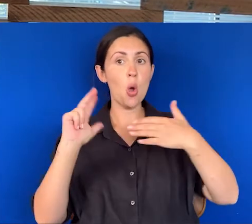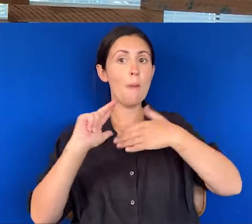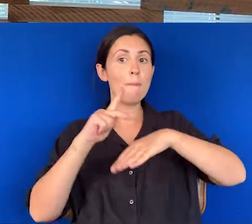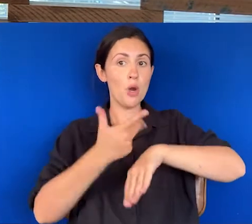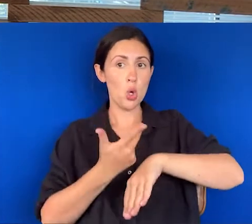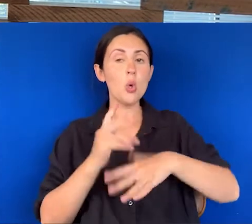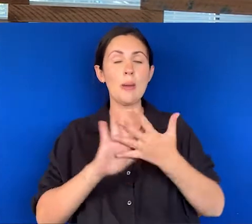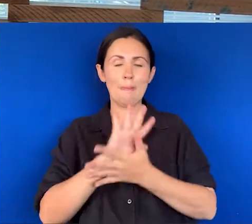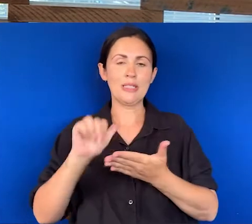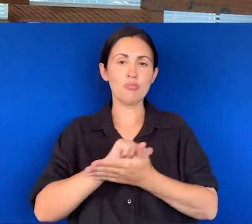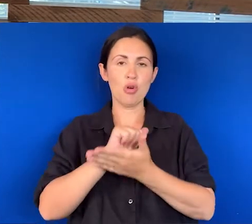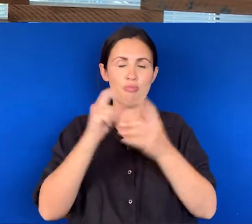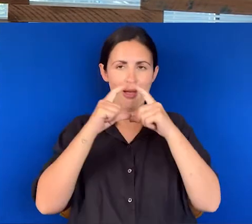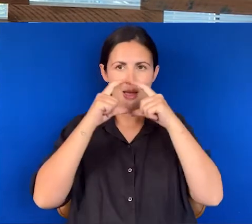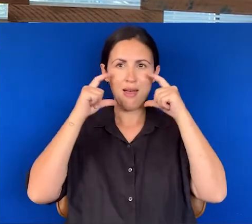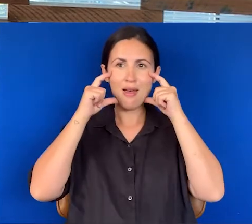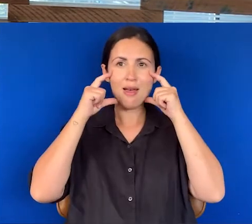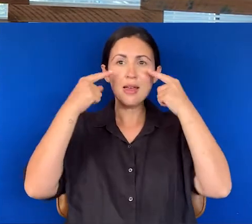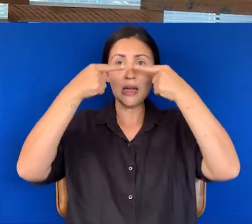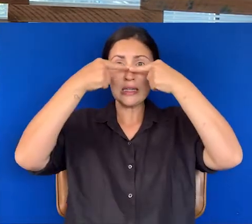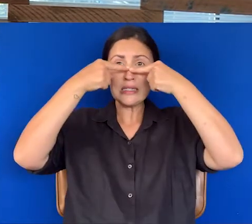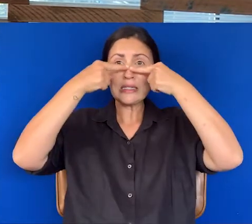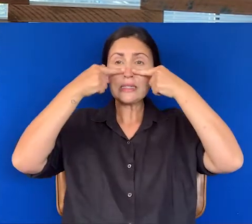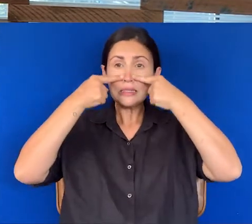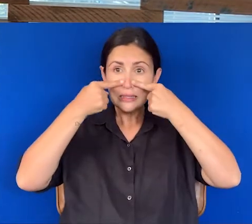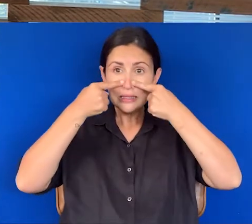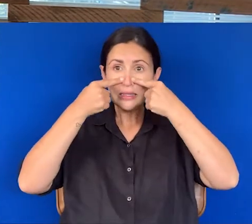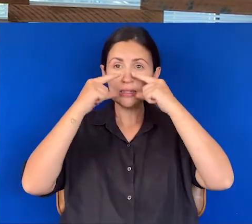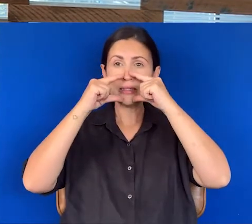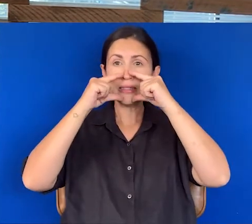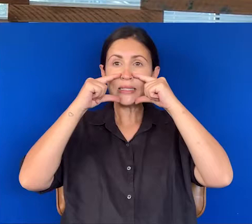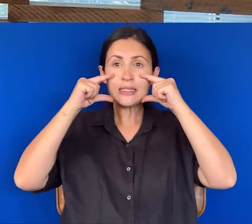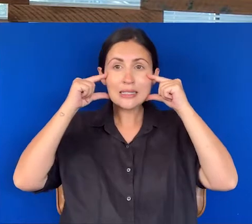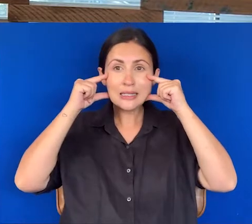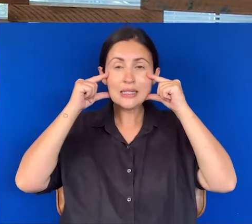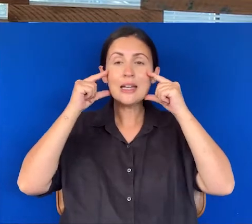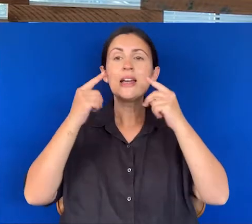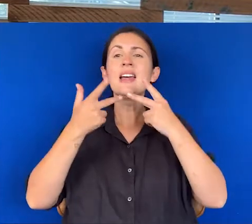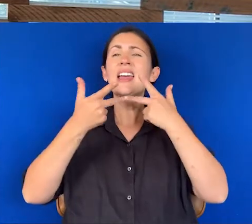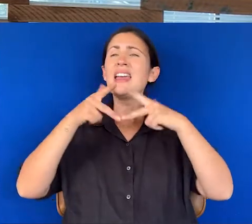The mask will only work if you wear it over your nose, mouth and chin,